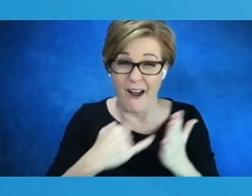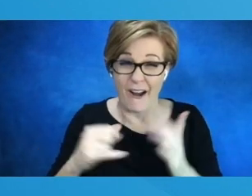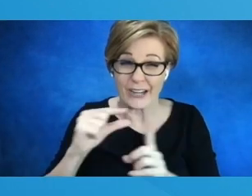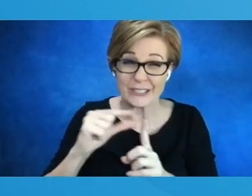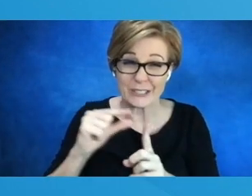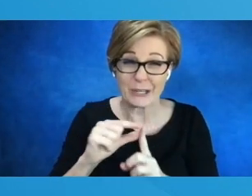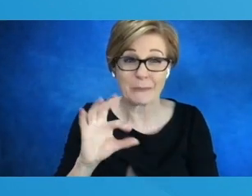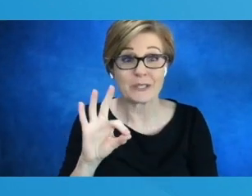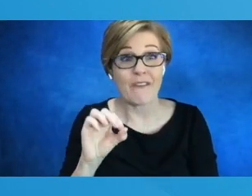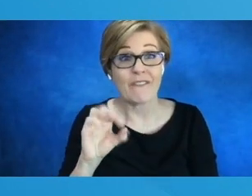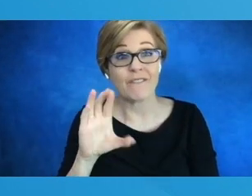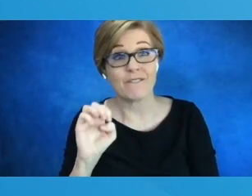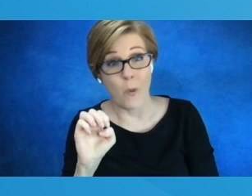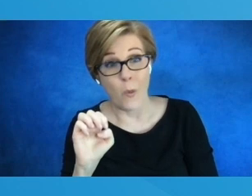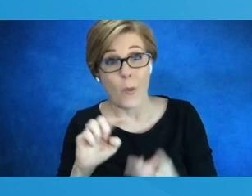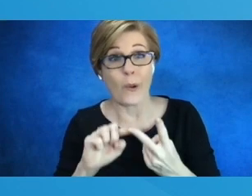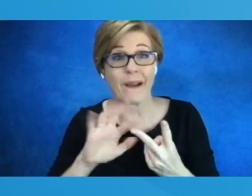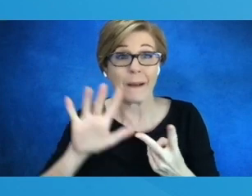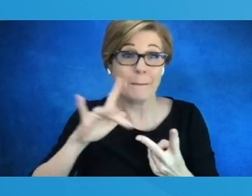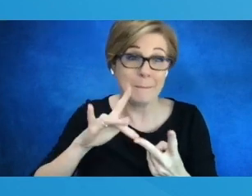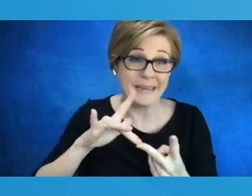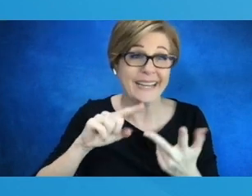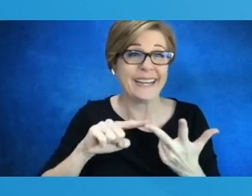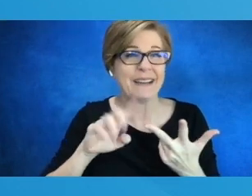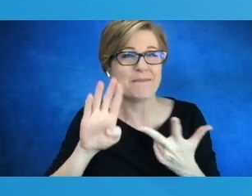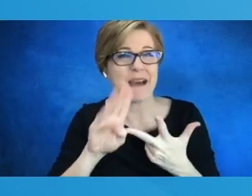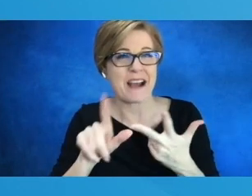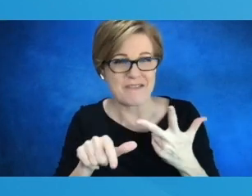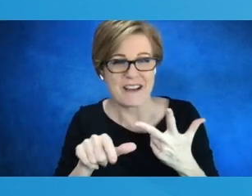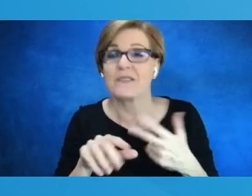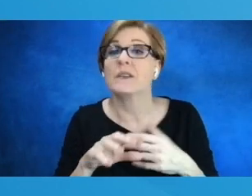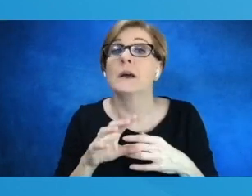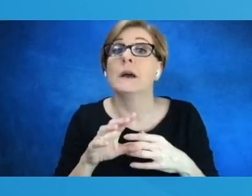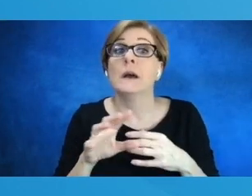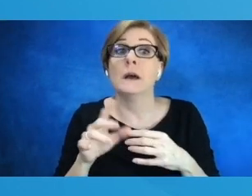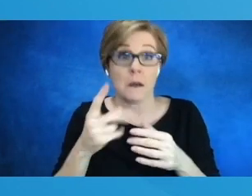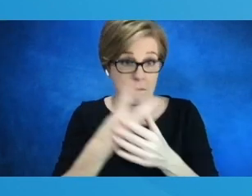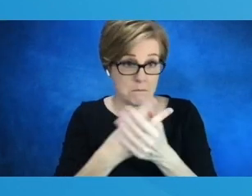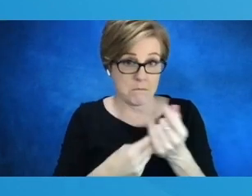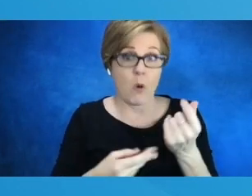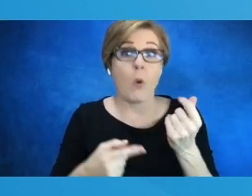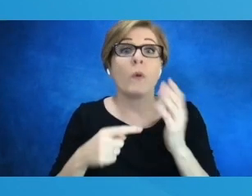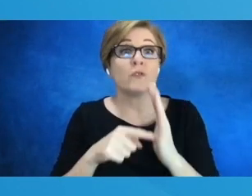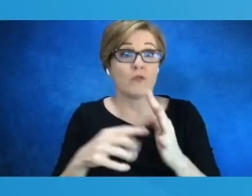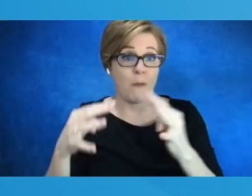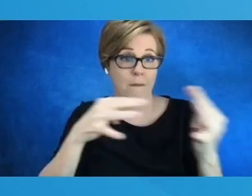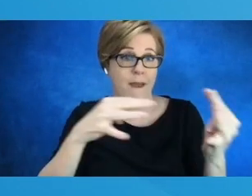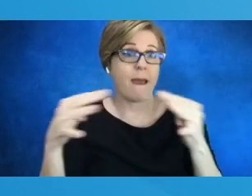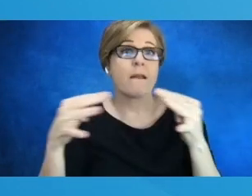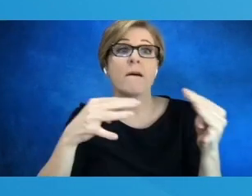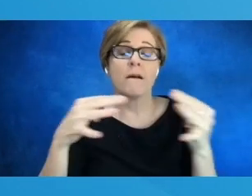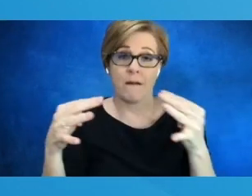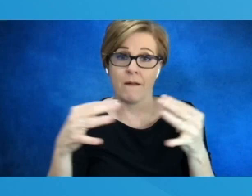There's a battle in both. Similar lines.